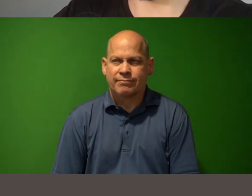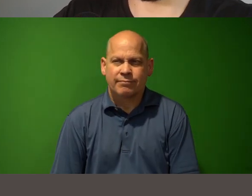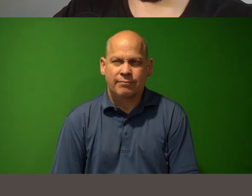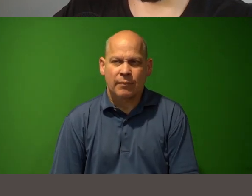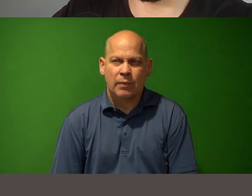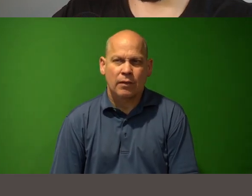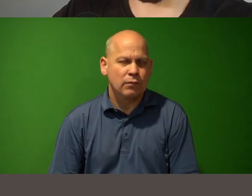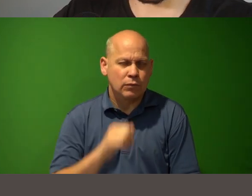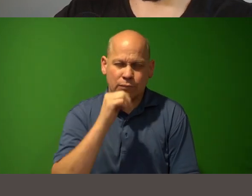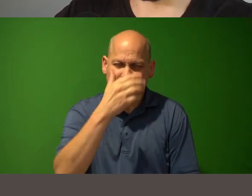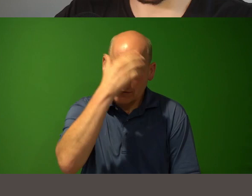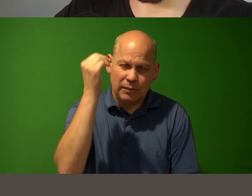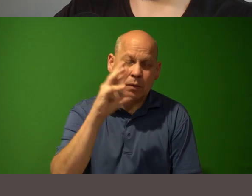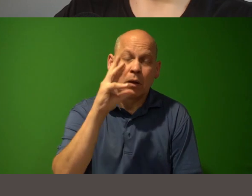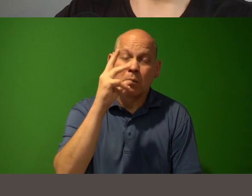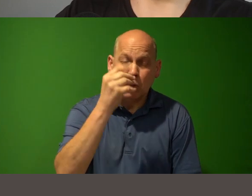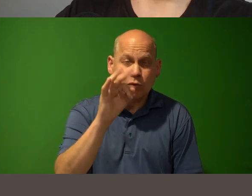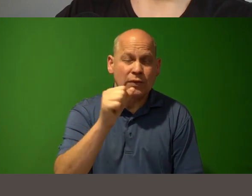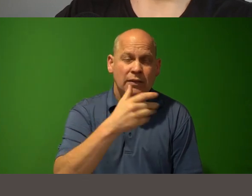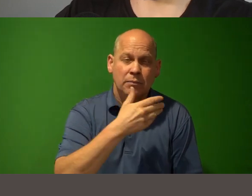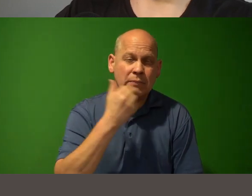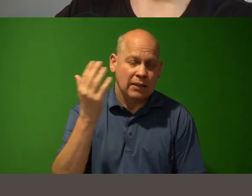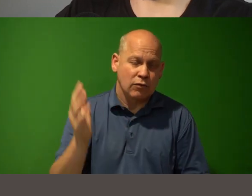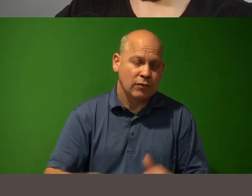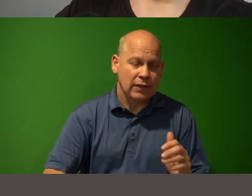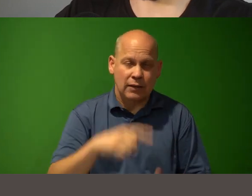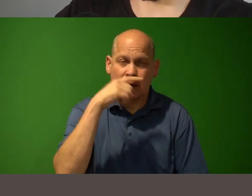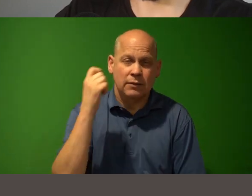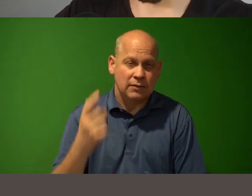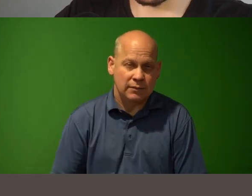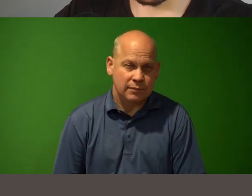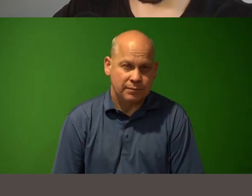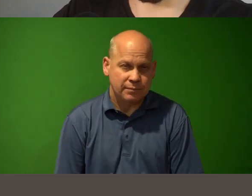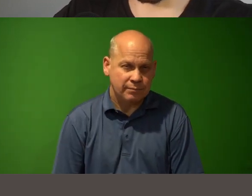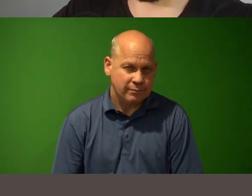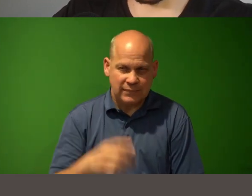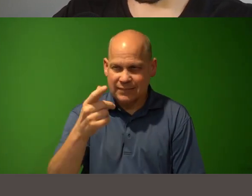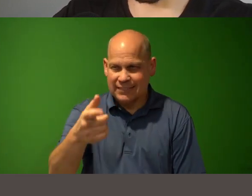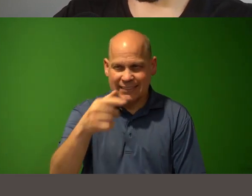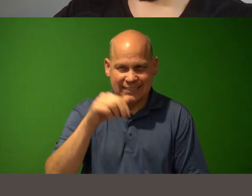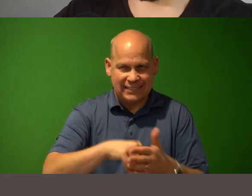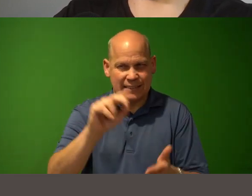And don't forget, beautiful is better than ugly. This is in a Python. We're all here to make